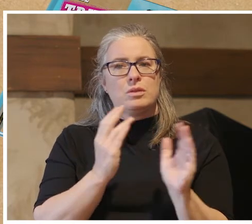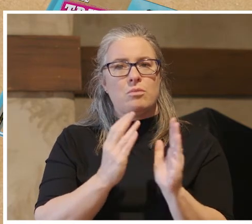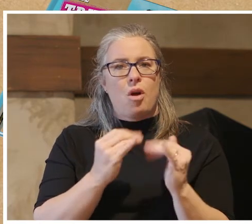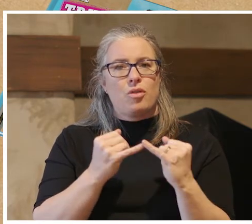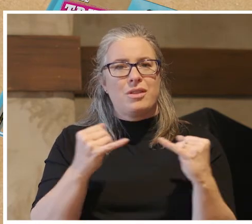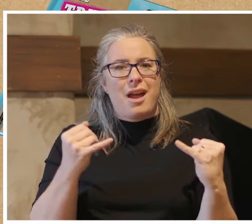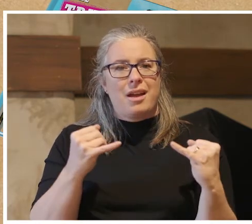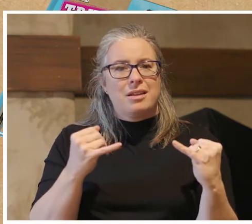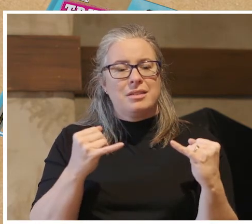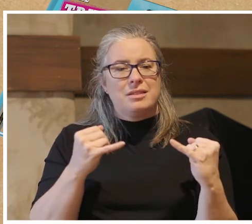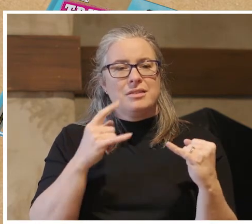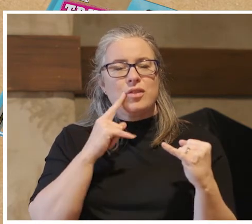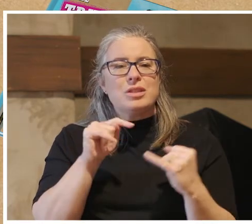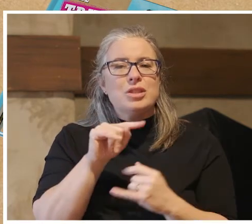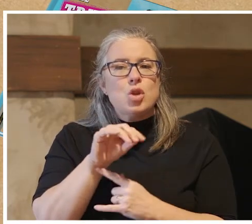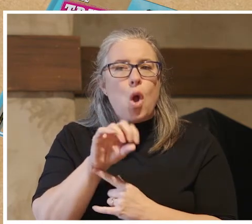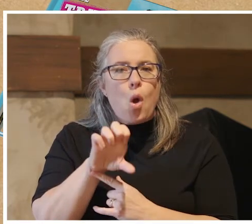And use smaller lines for his little toes.